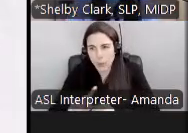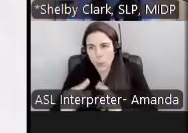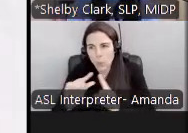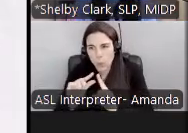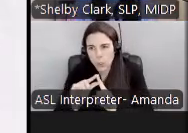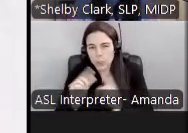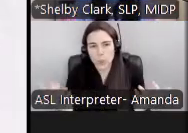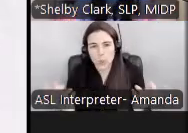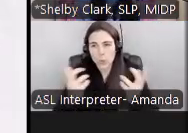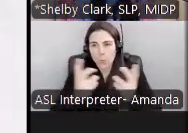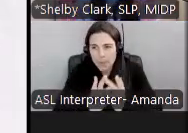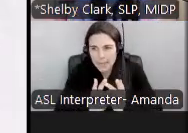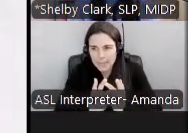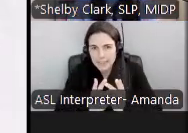their construction and build from there.